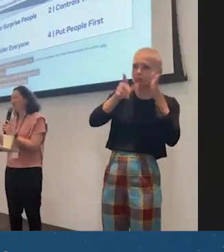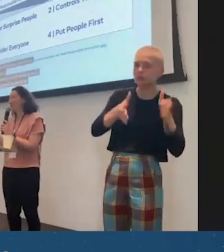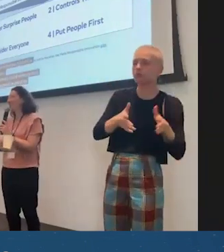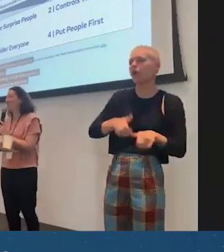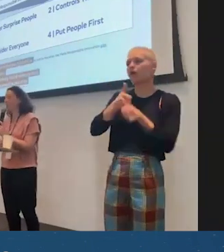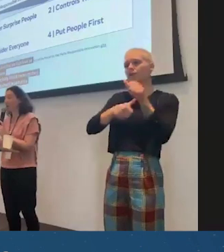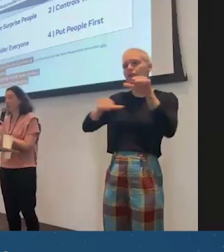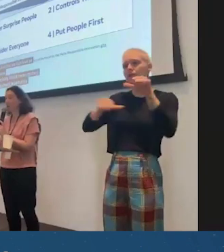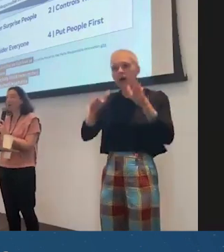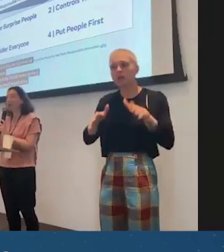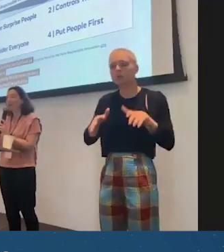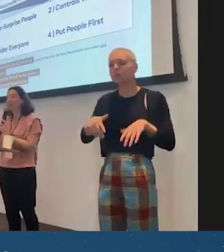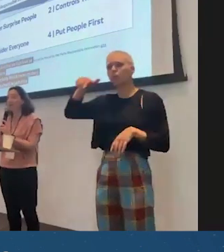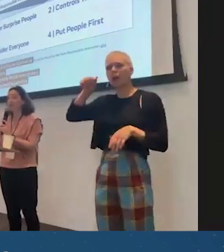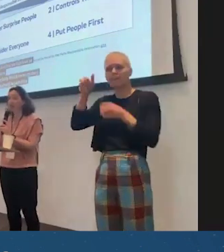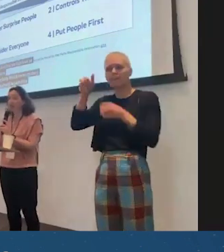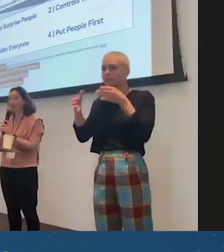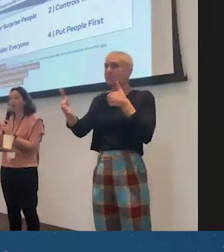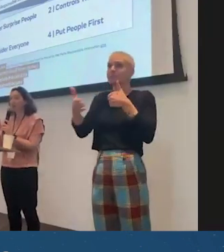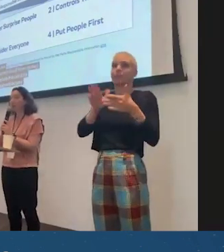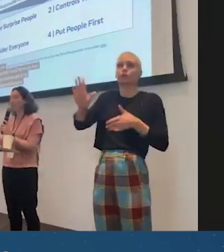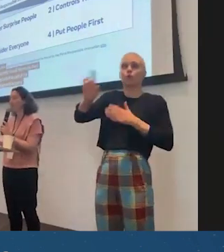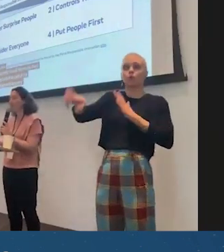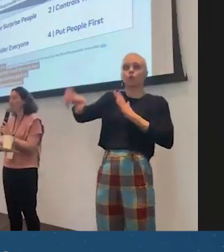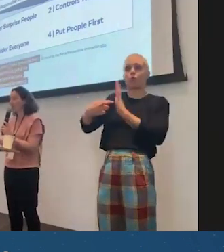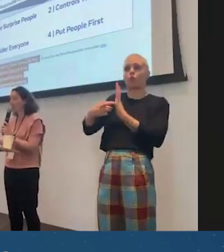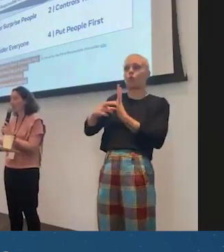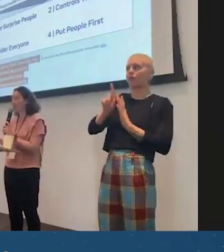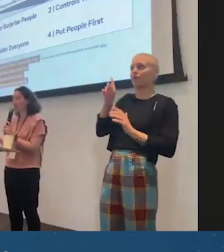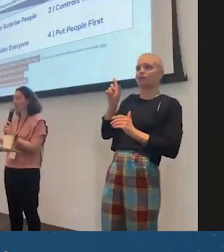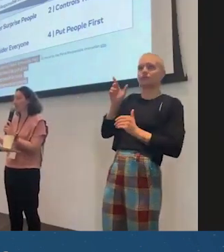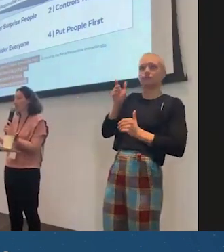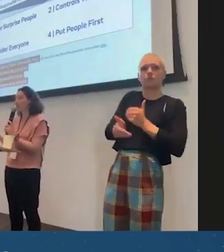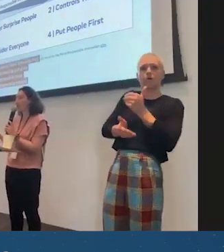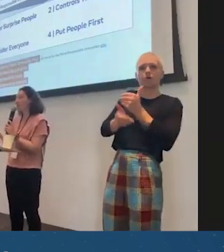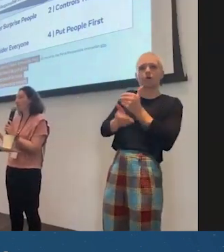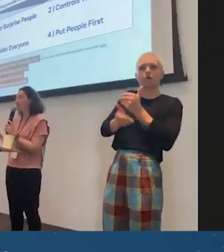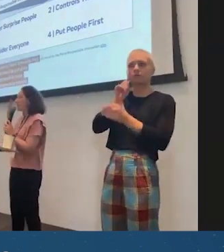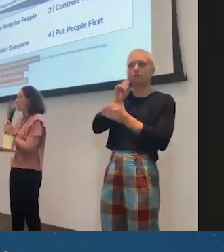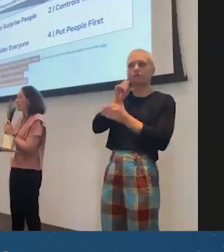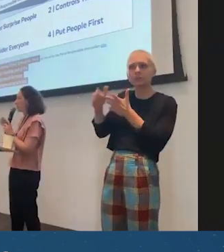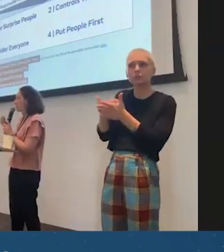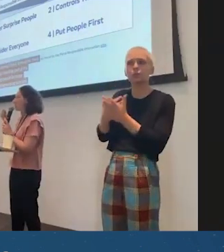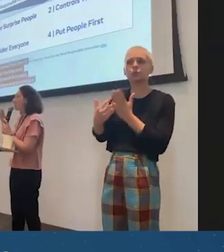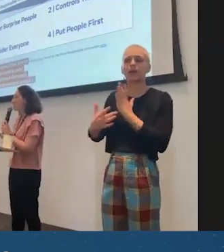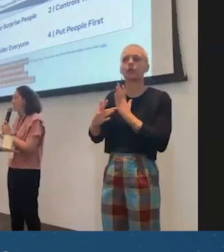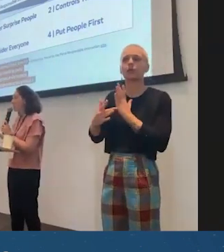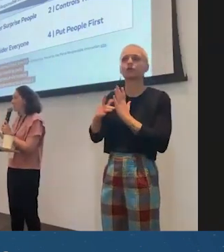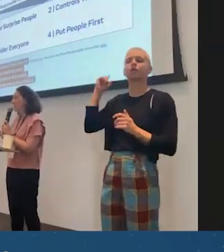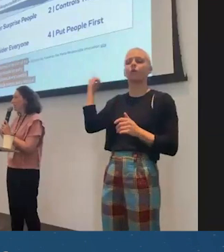every designer, wherever you sit in the process of developing these technologies so that for the decisions that you make